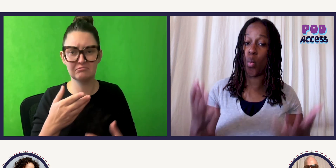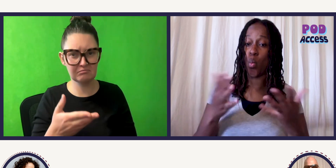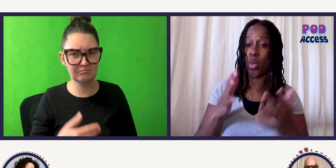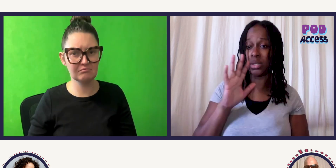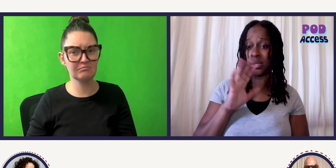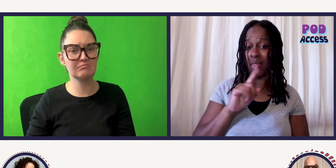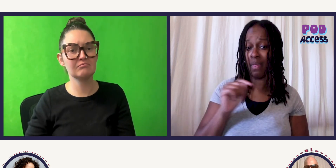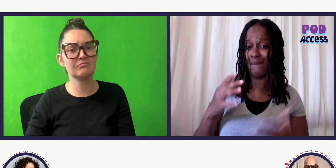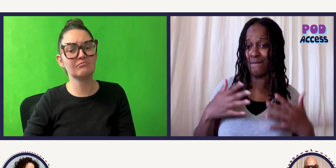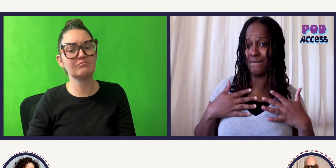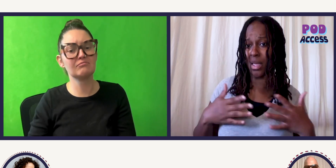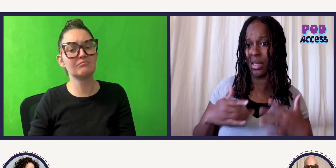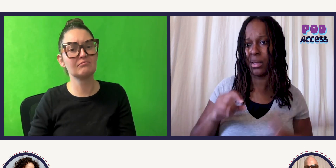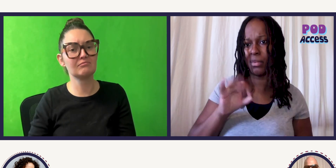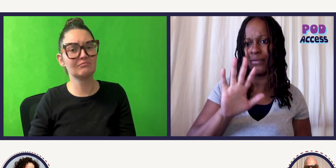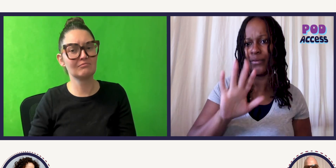What’s the vibe of your podcast?